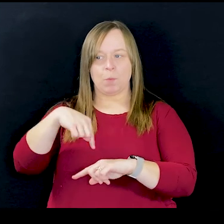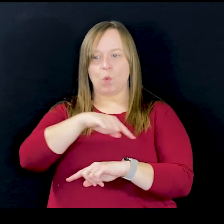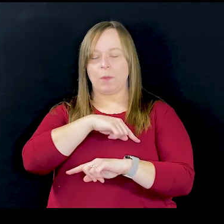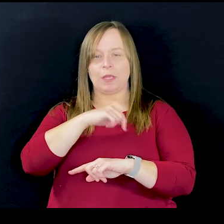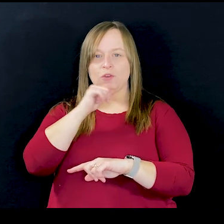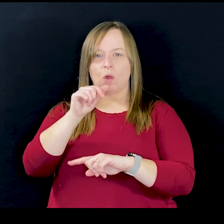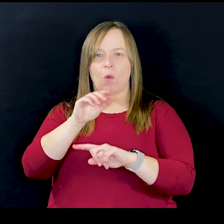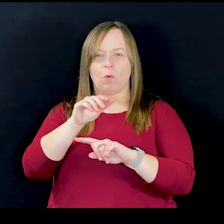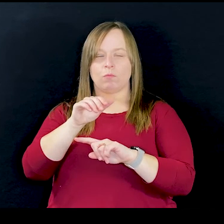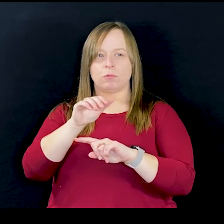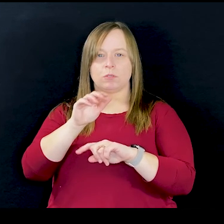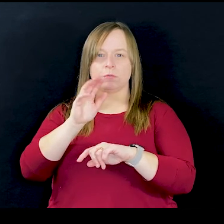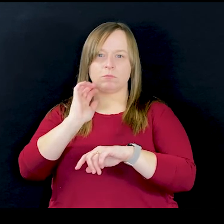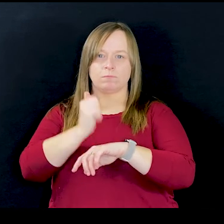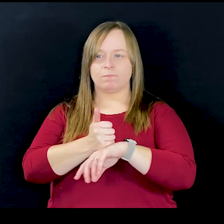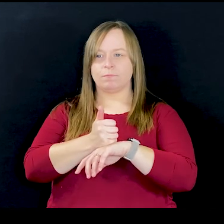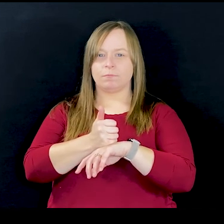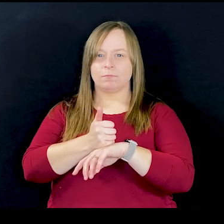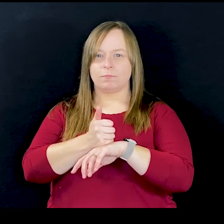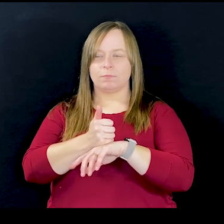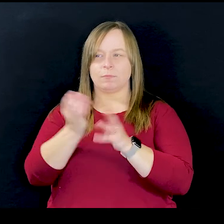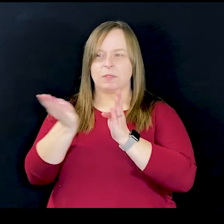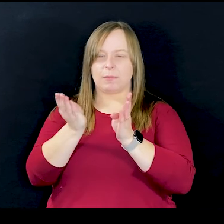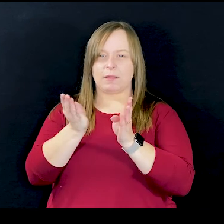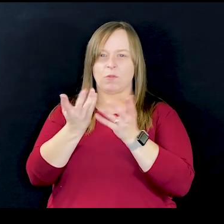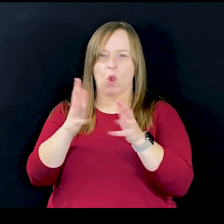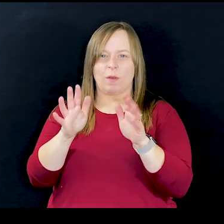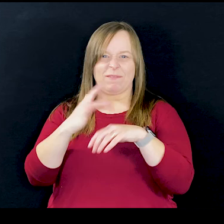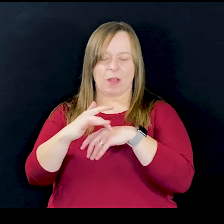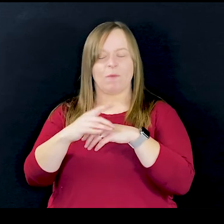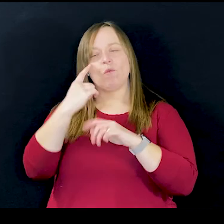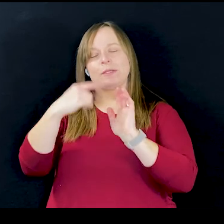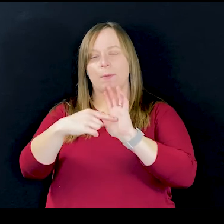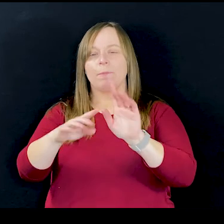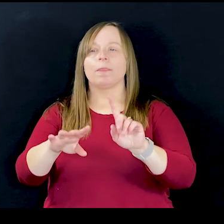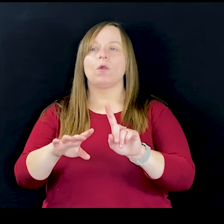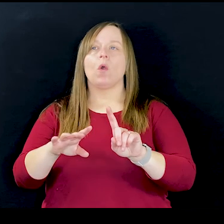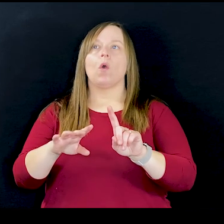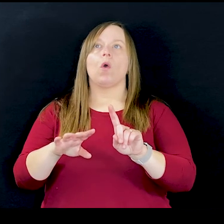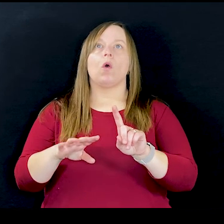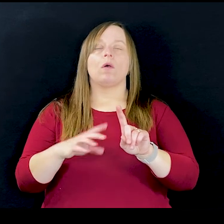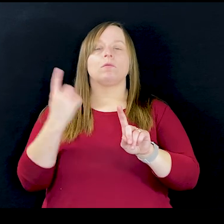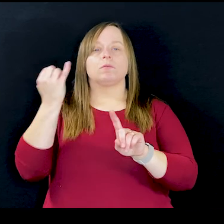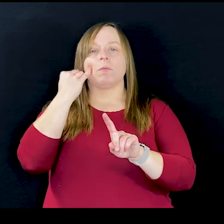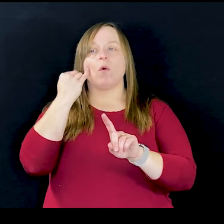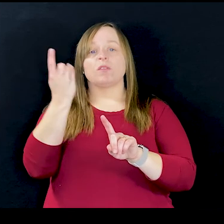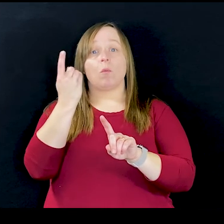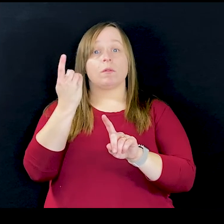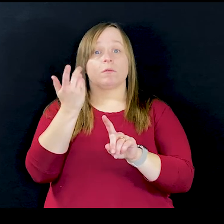but we don't supplant services that are already available. So for instance, if someone is otherwise